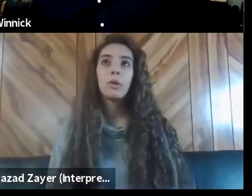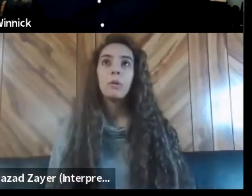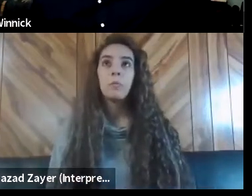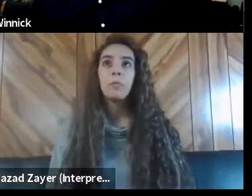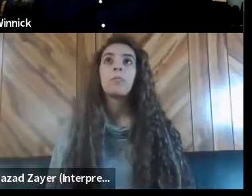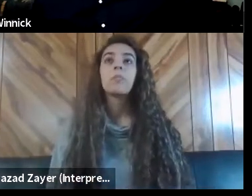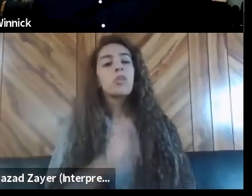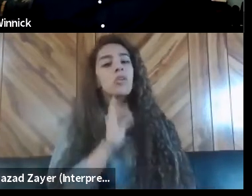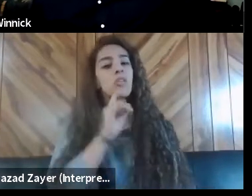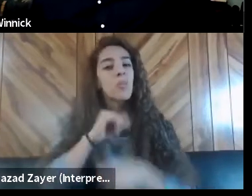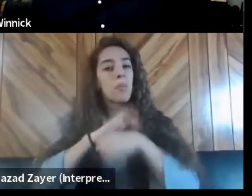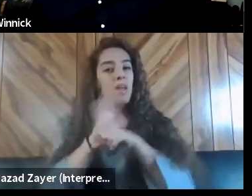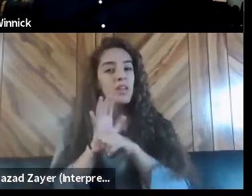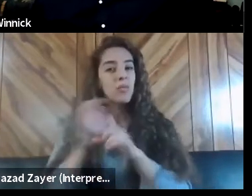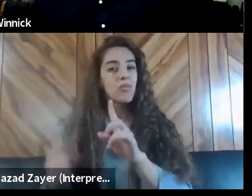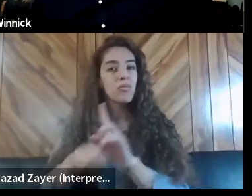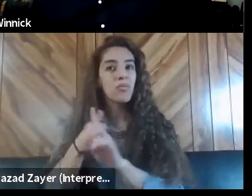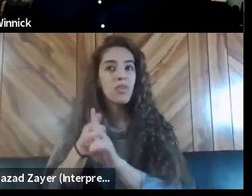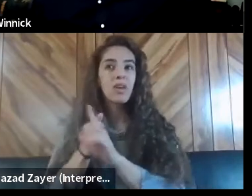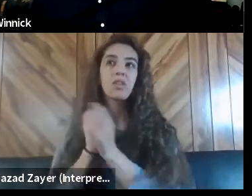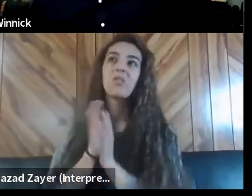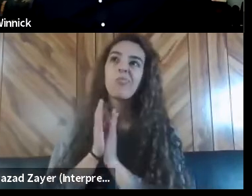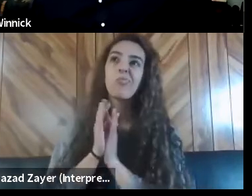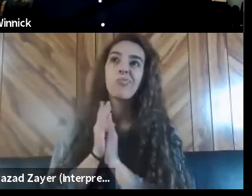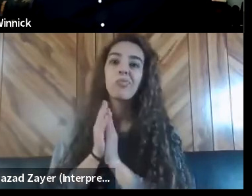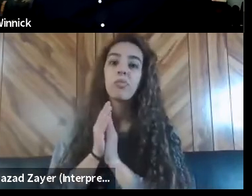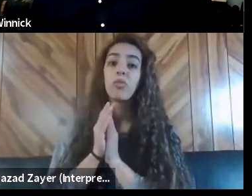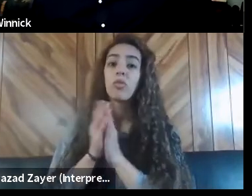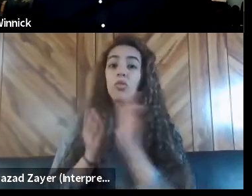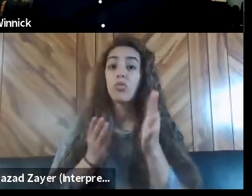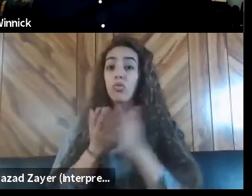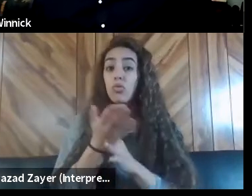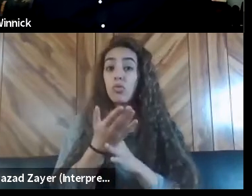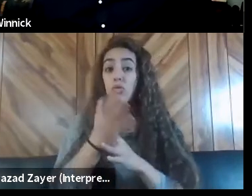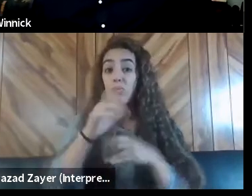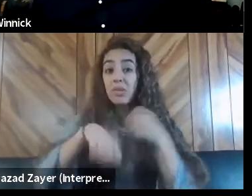all the entire 2019 I spent the whole year trying to socialize